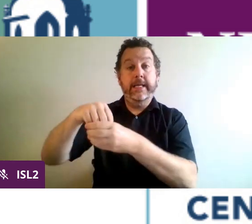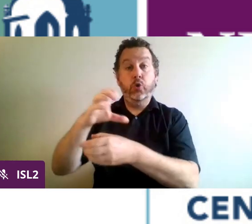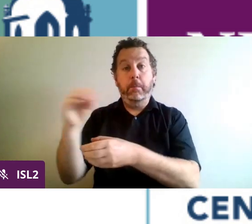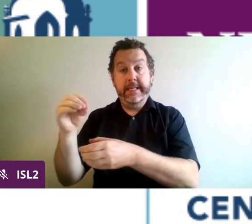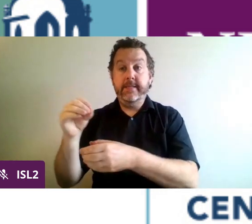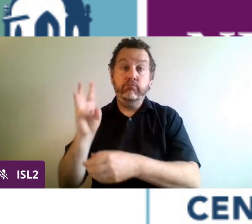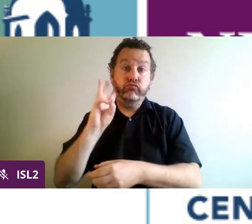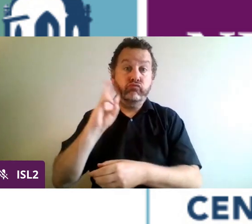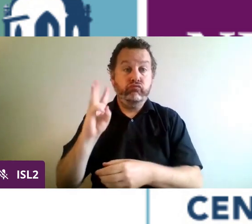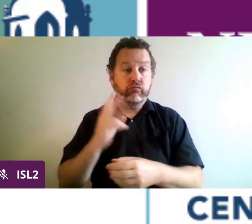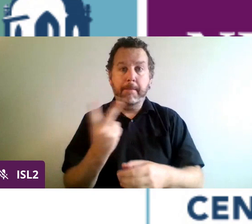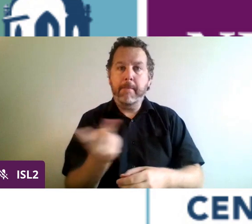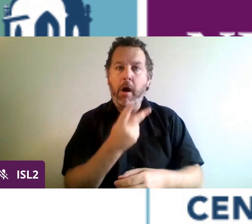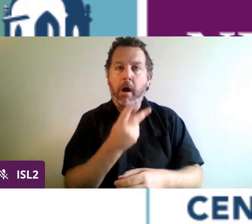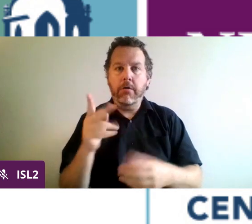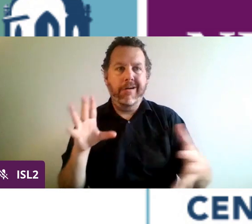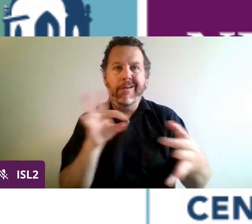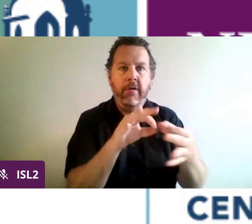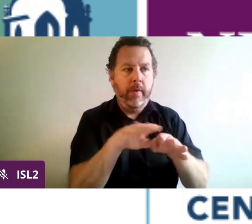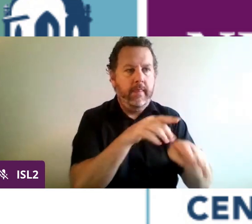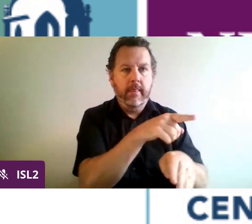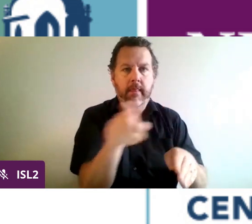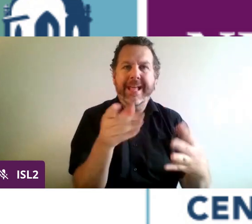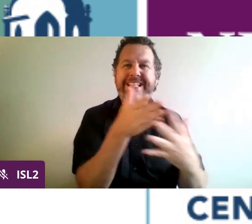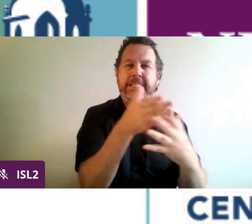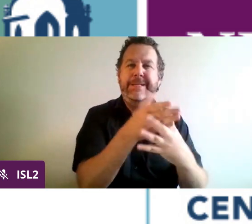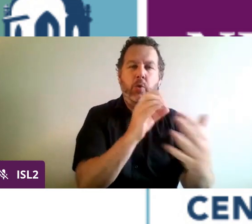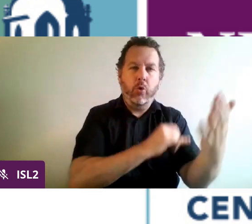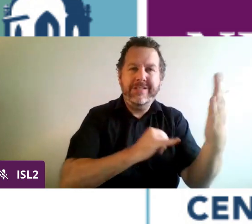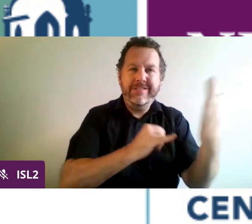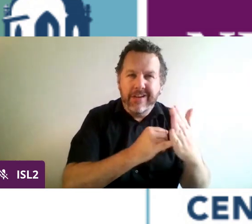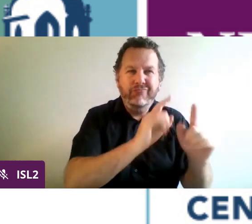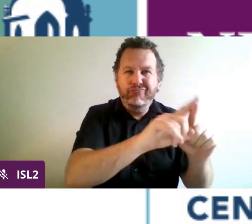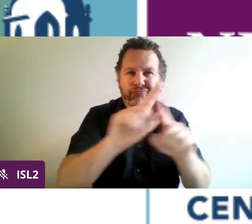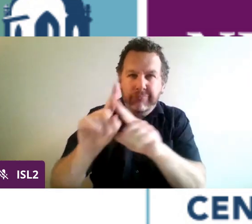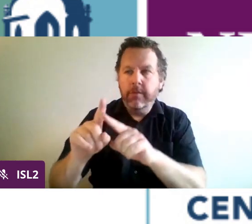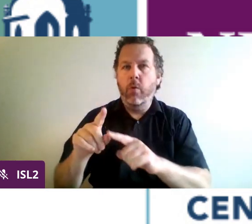with accessible apps. I will talk about that more when we talk about